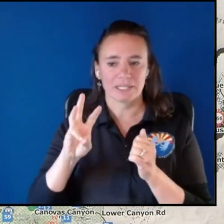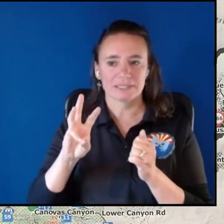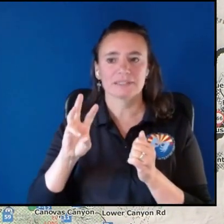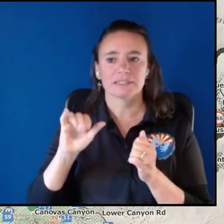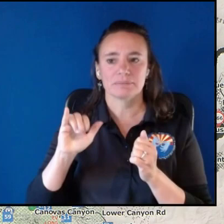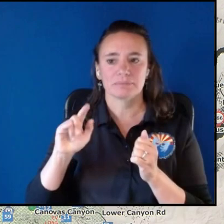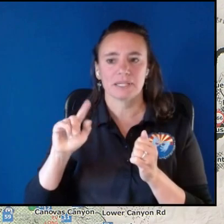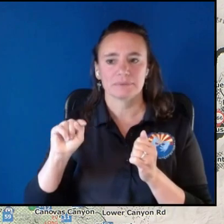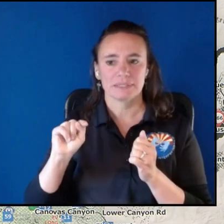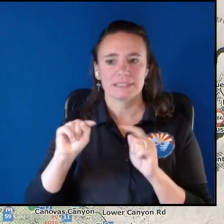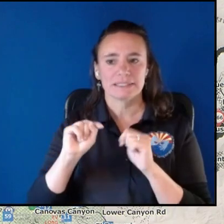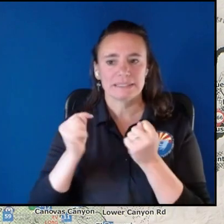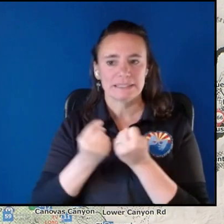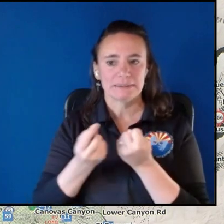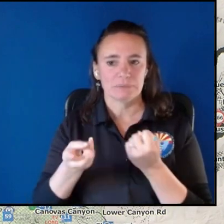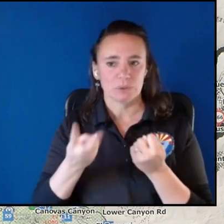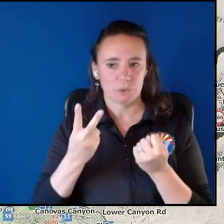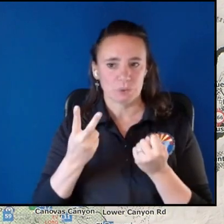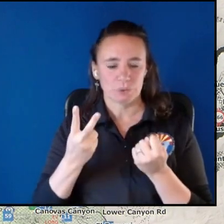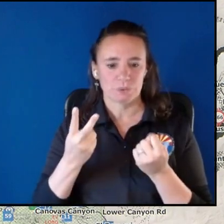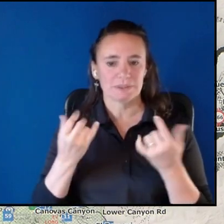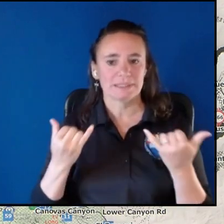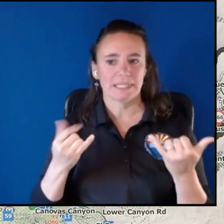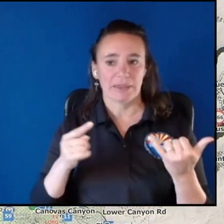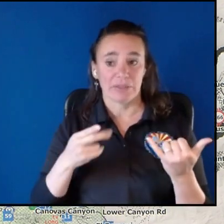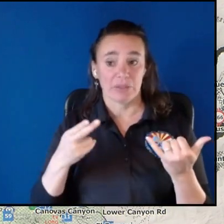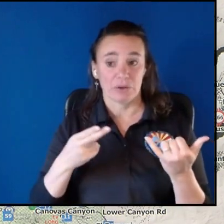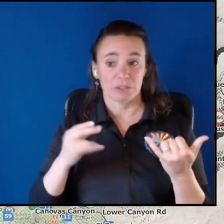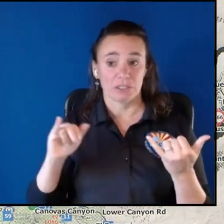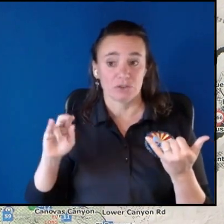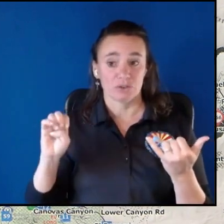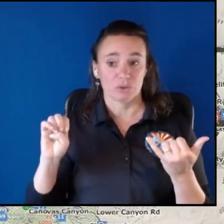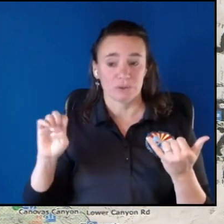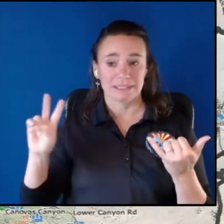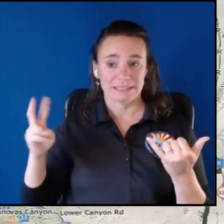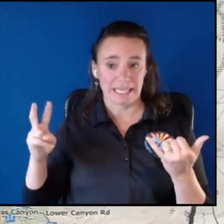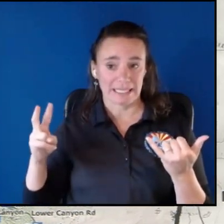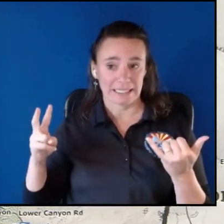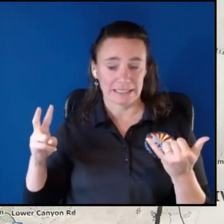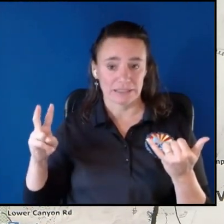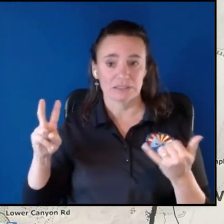Today is Thursday, June 2nd, 2022 and we'll get started with our